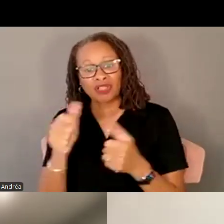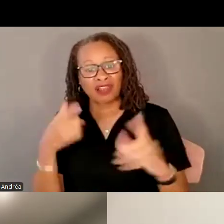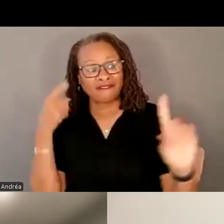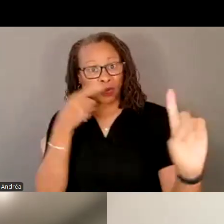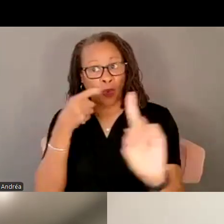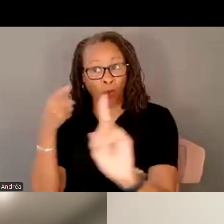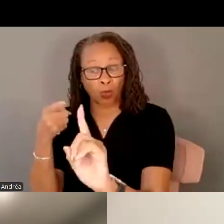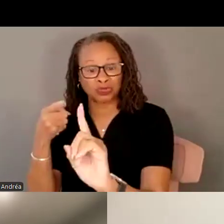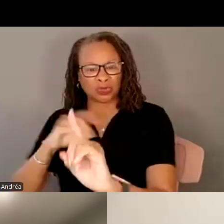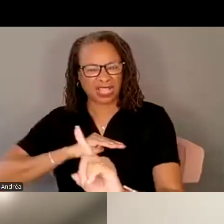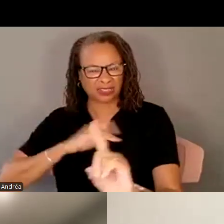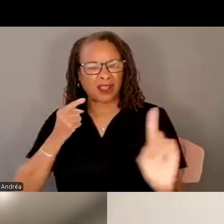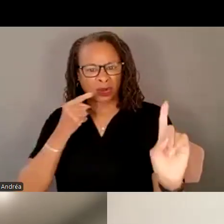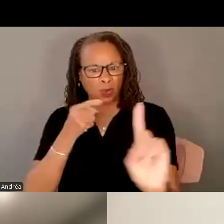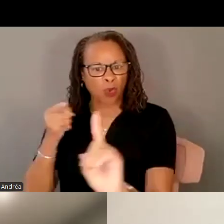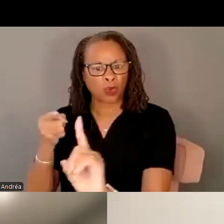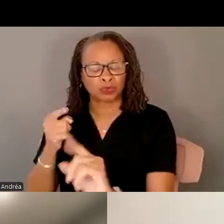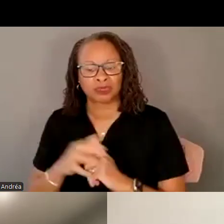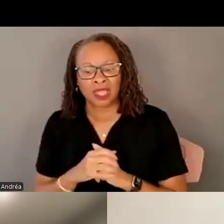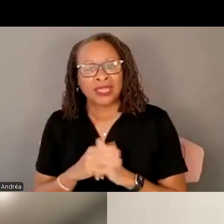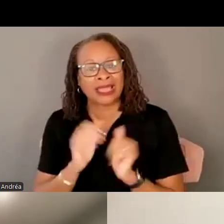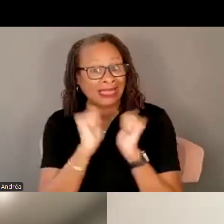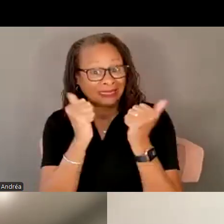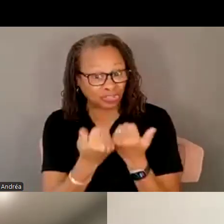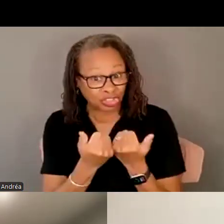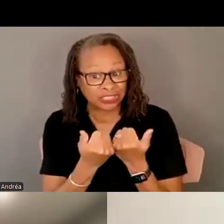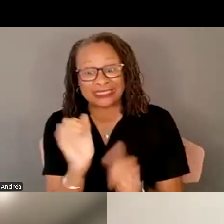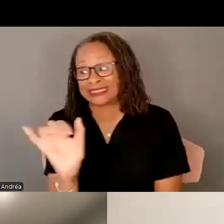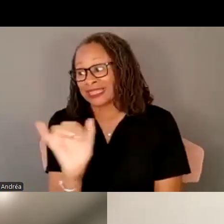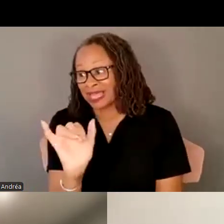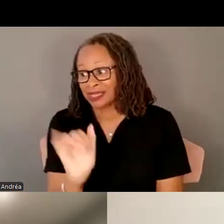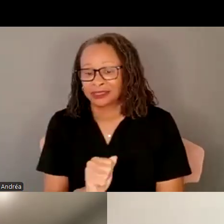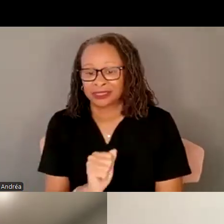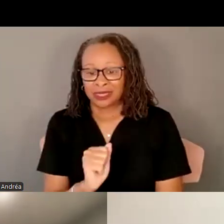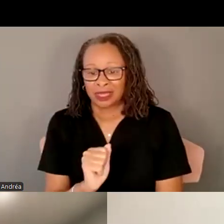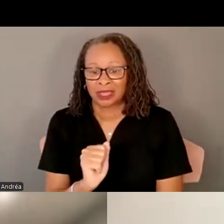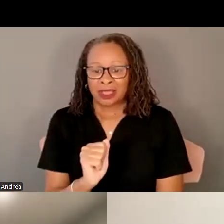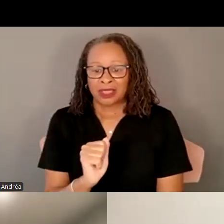that agencies like the ones that Karen works with